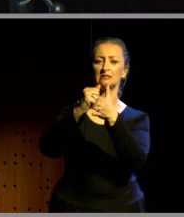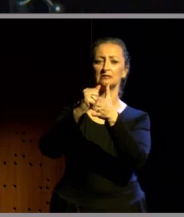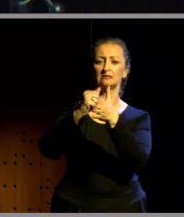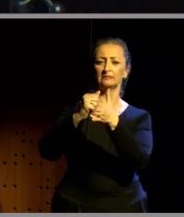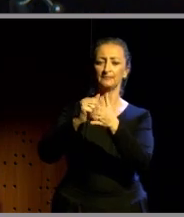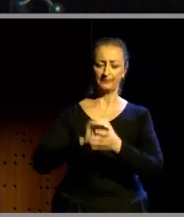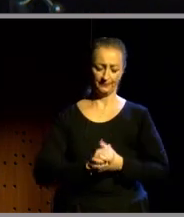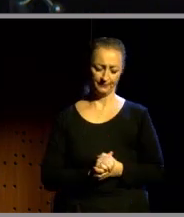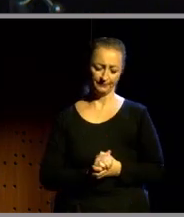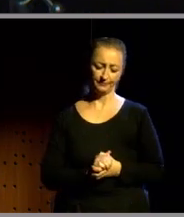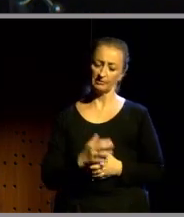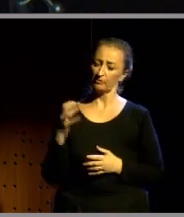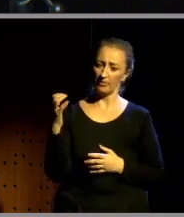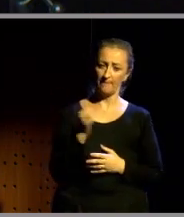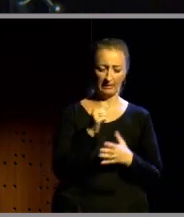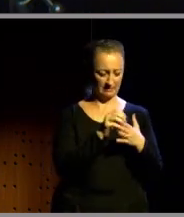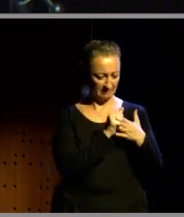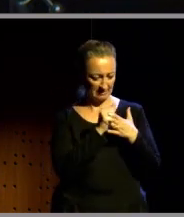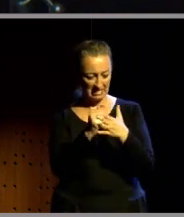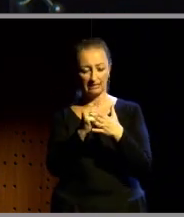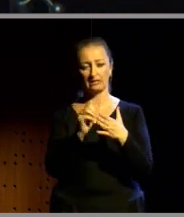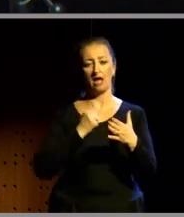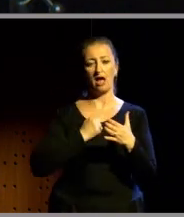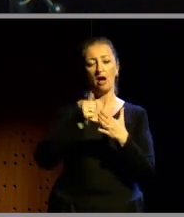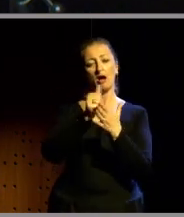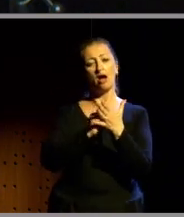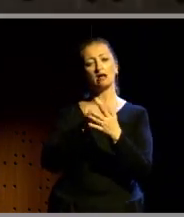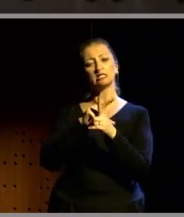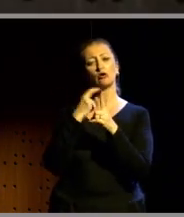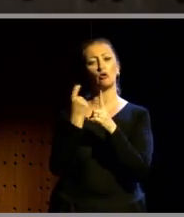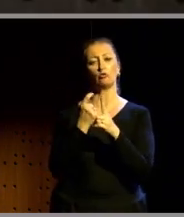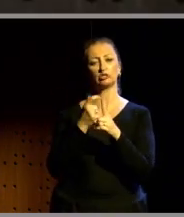of Australia's arts and culture.